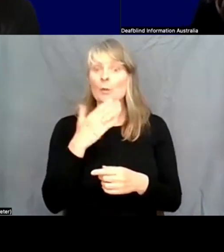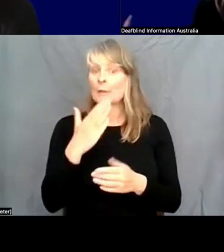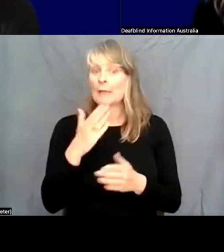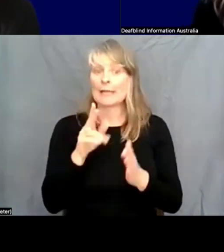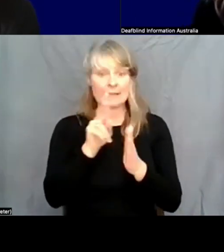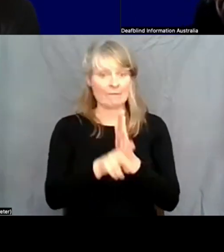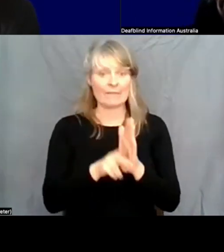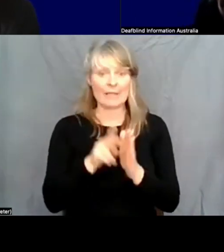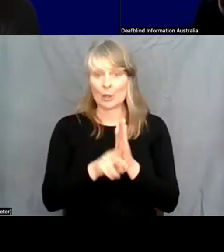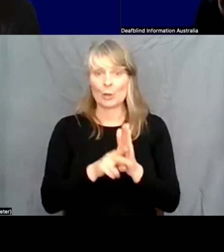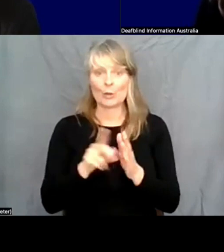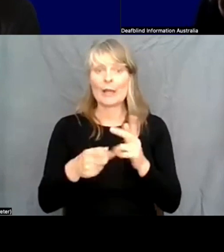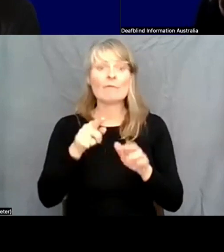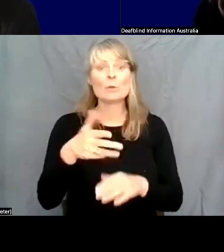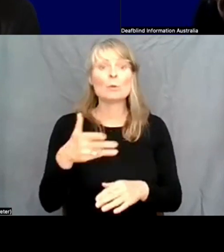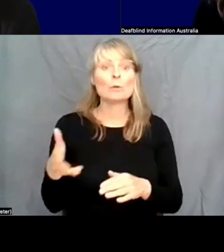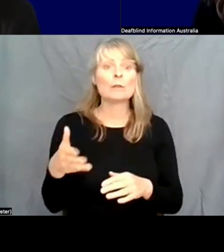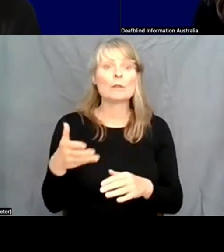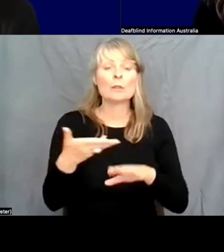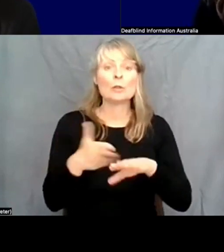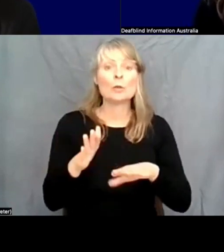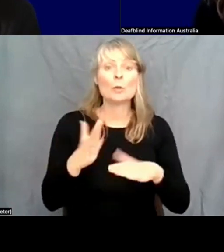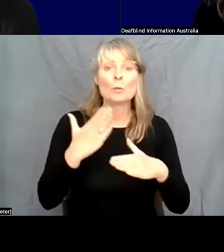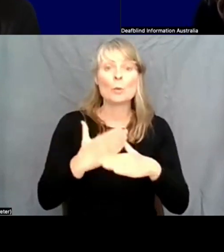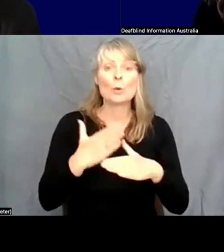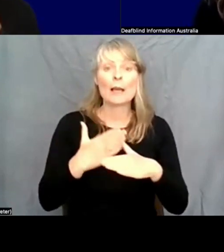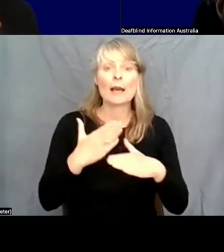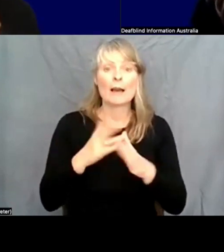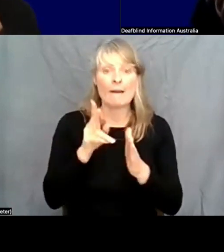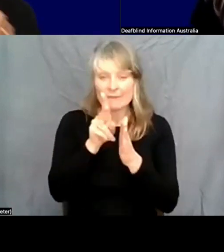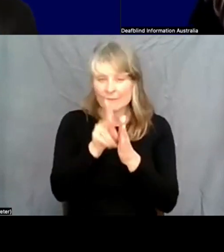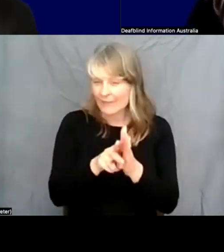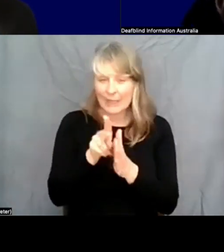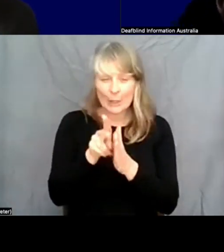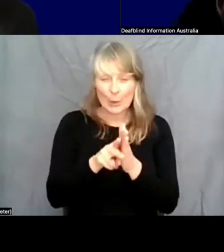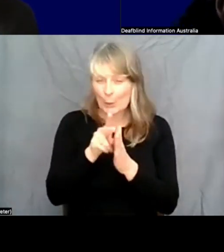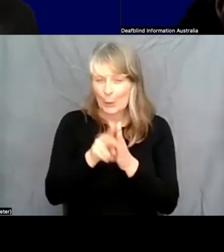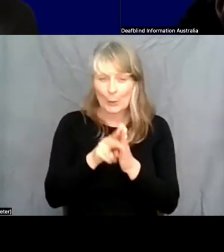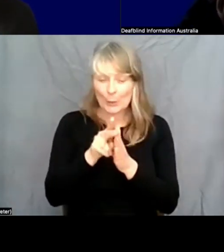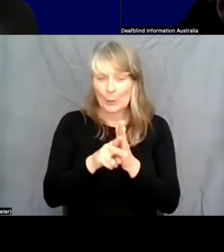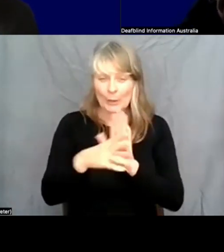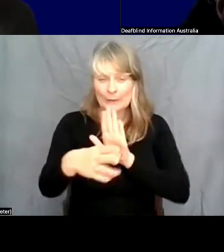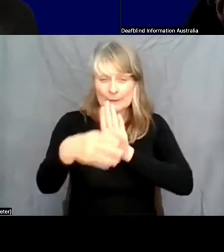video yourself and when you look back you'll learn heaps and you might want to share it